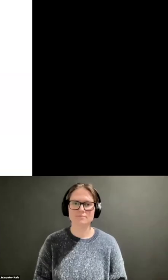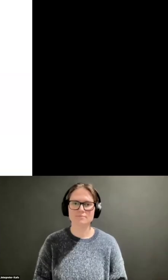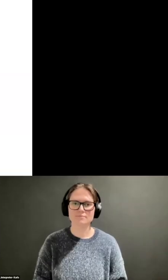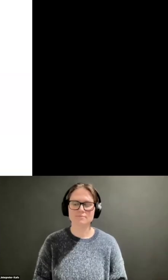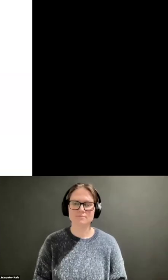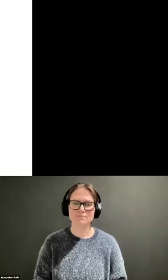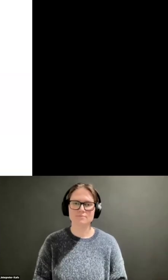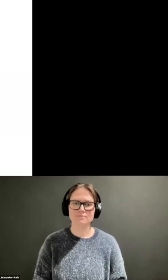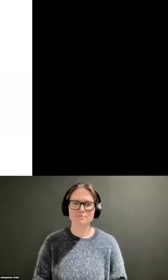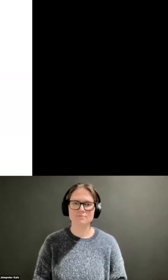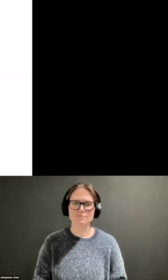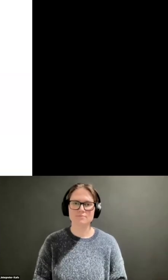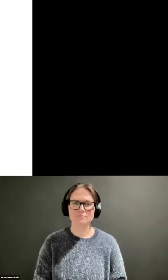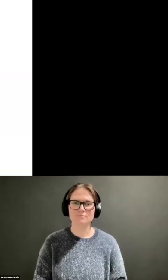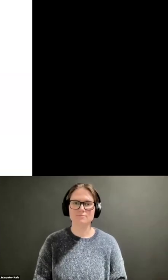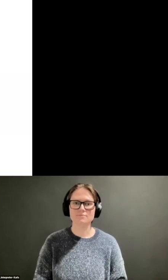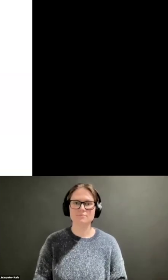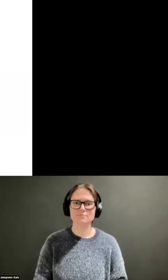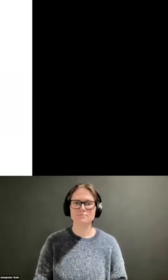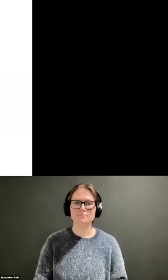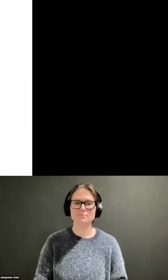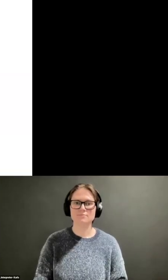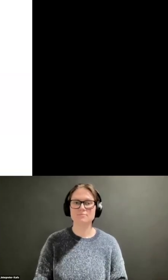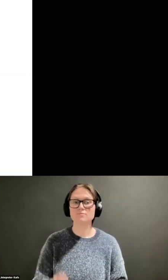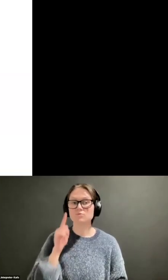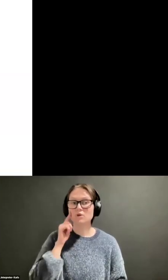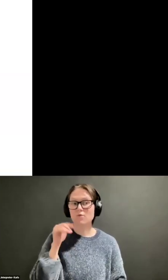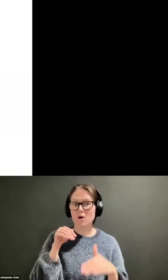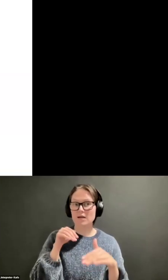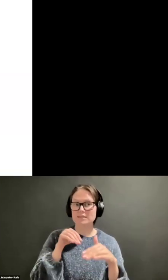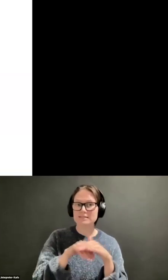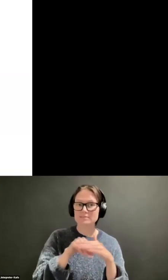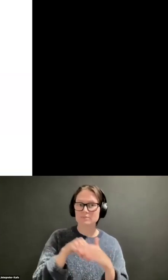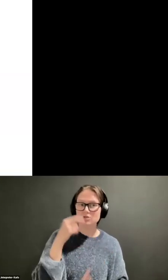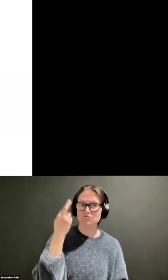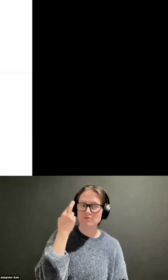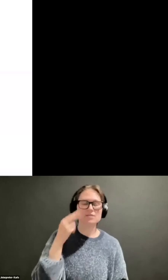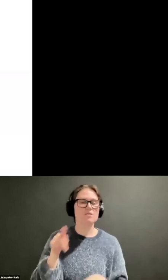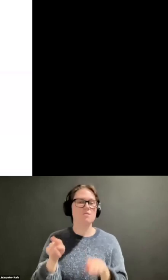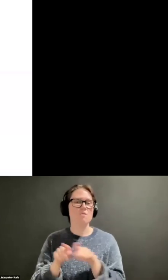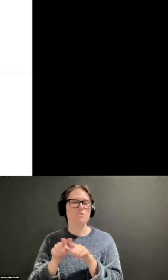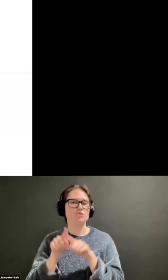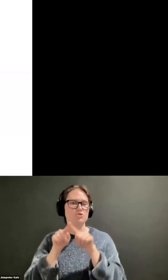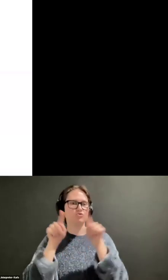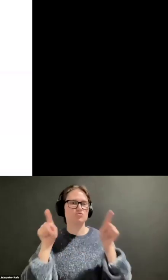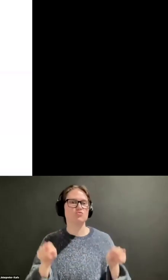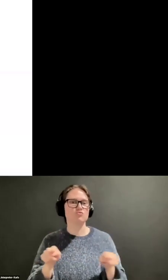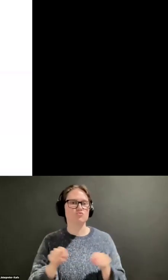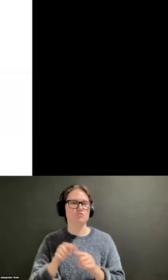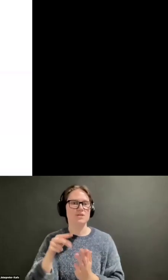for accessibility purposes and for our screen reader users, we have limited the chat.